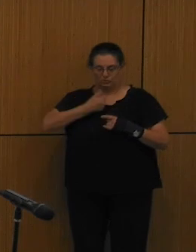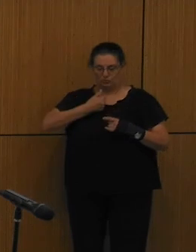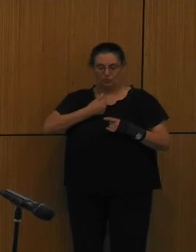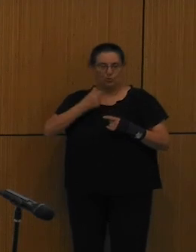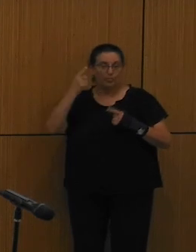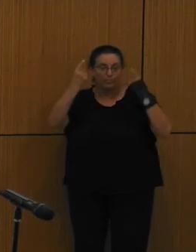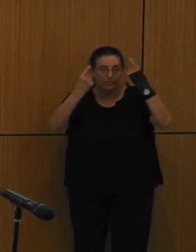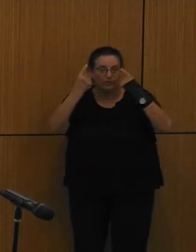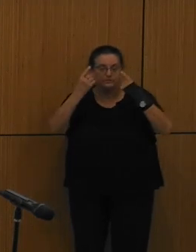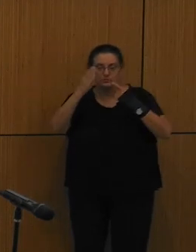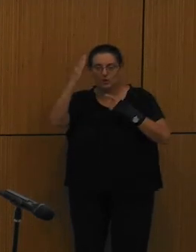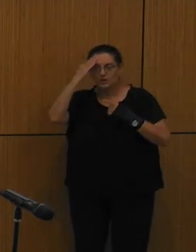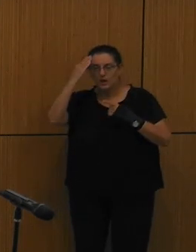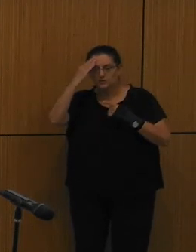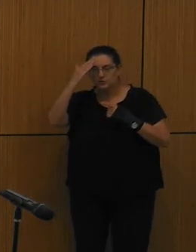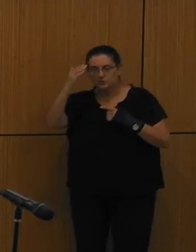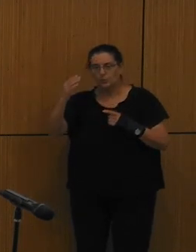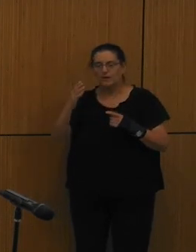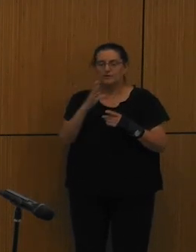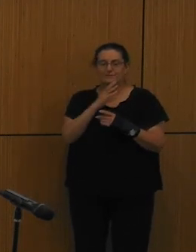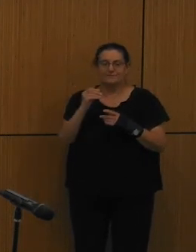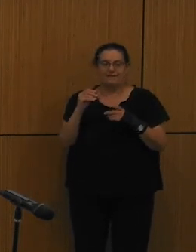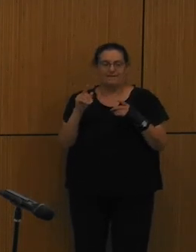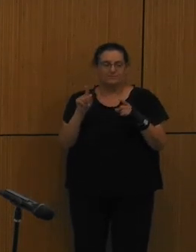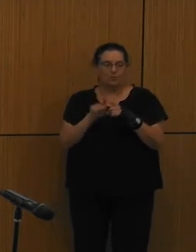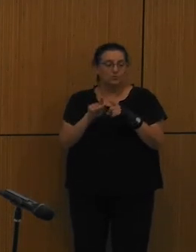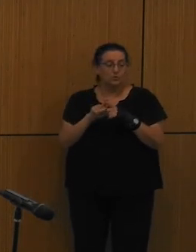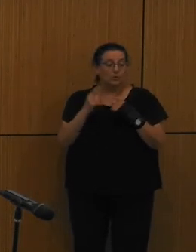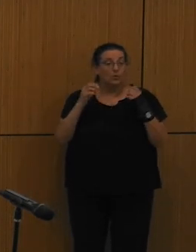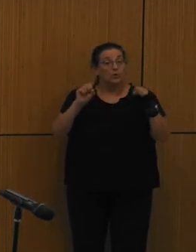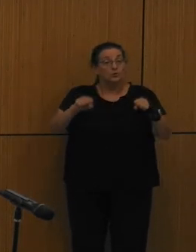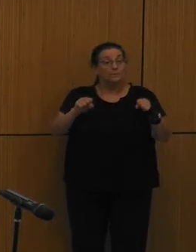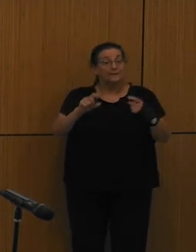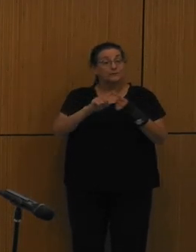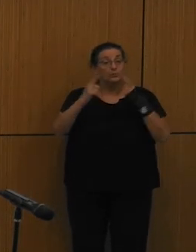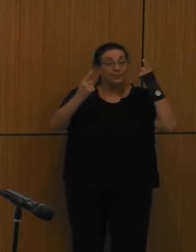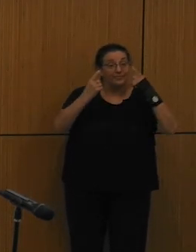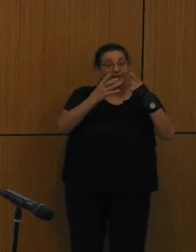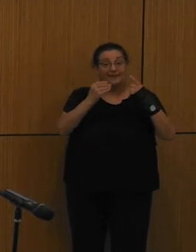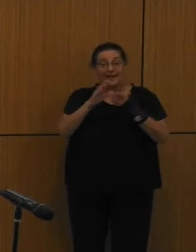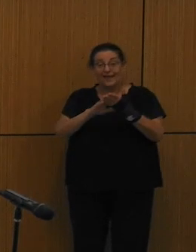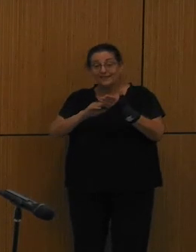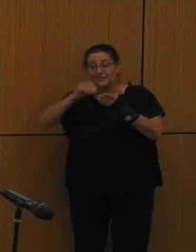awareness, your ability to think and learn, and study everything,